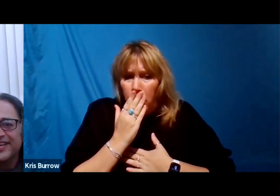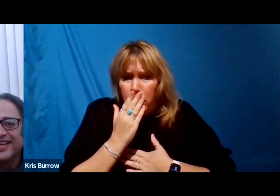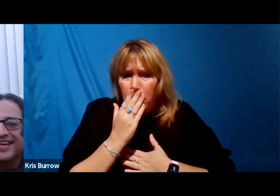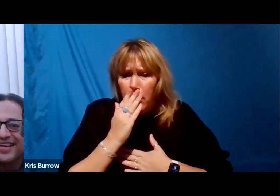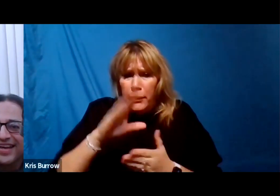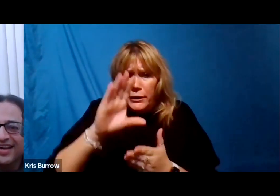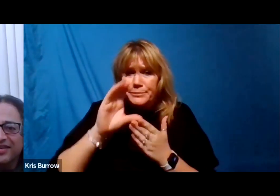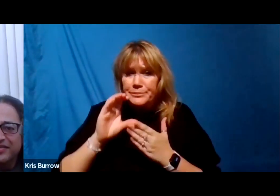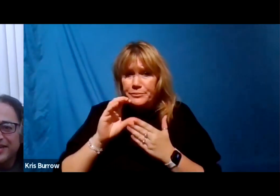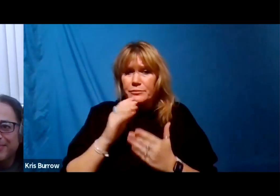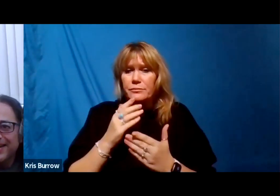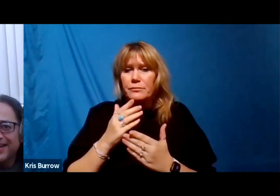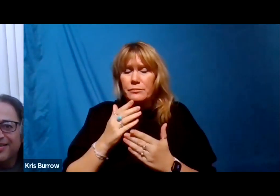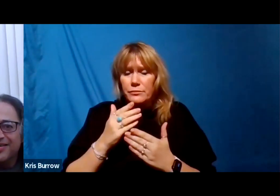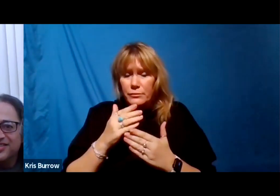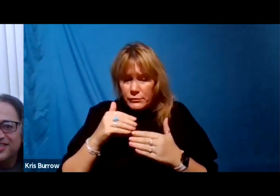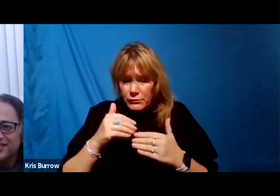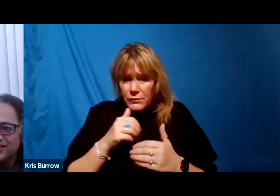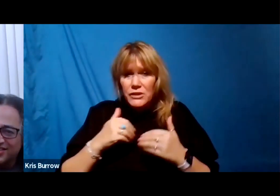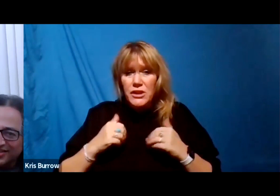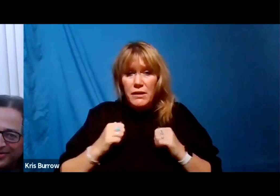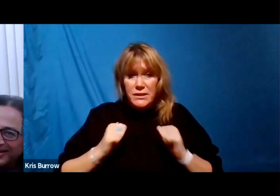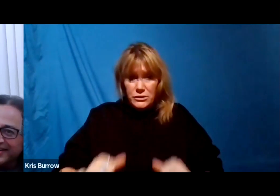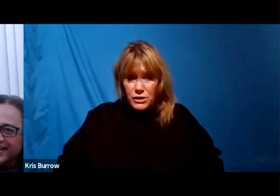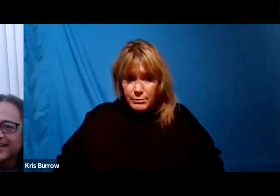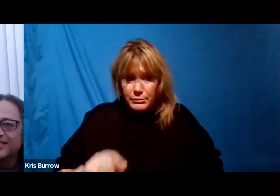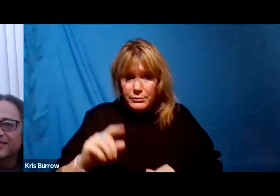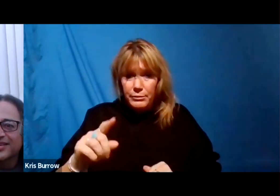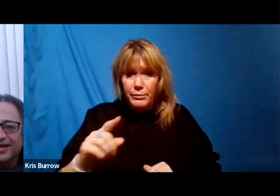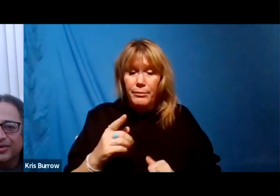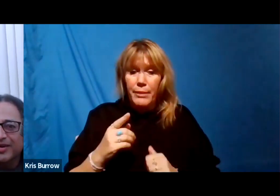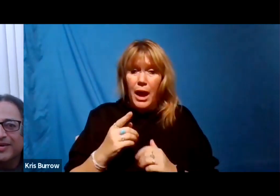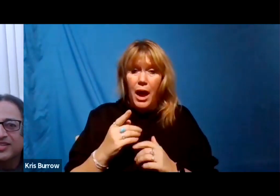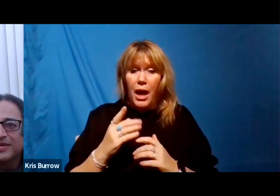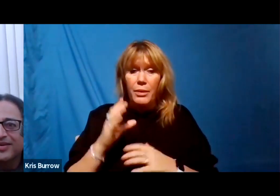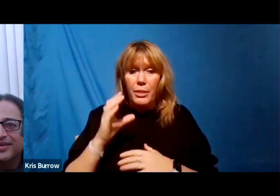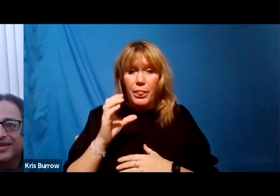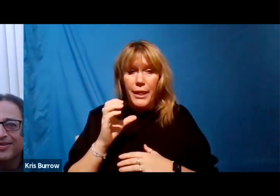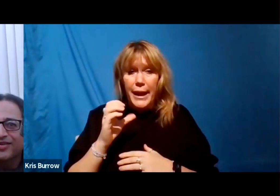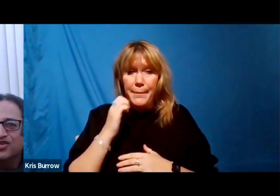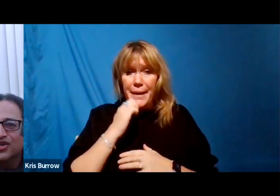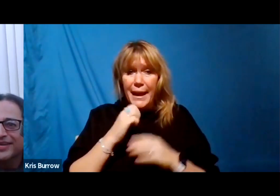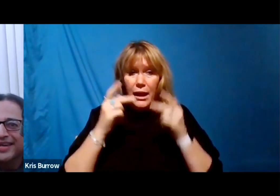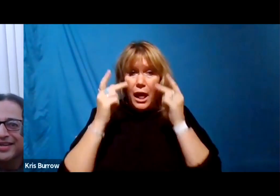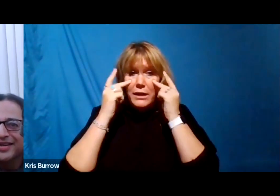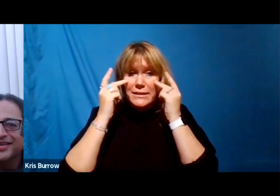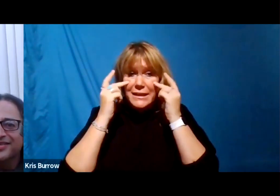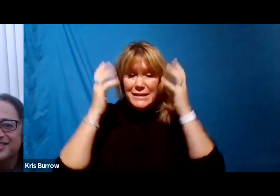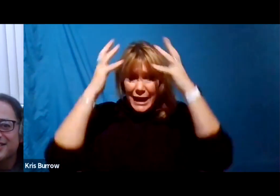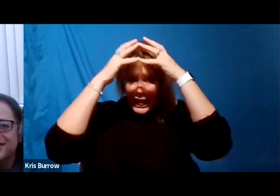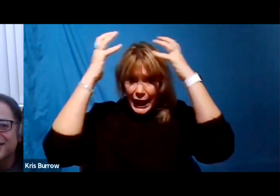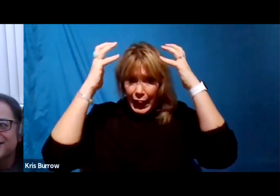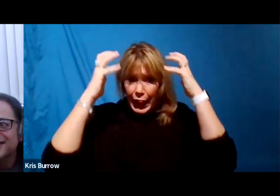forever then that'll be our reward. We've got to work, work, work, work, work, work together.